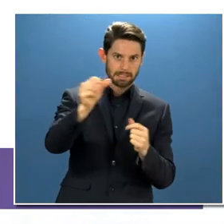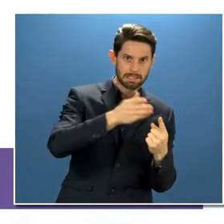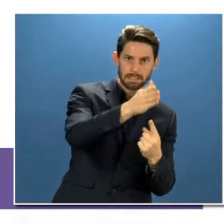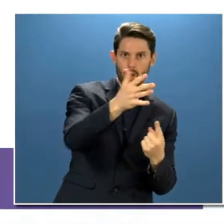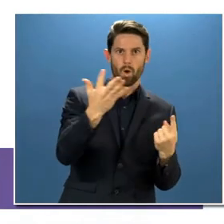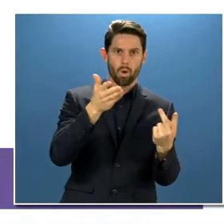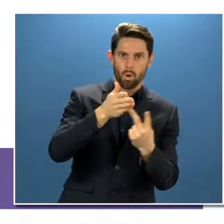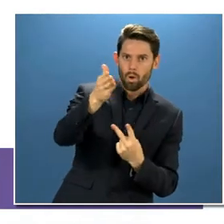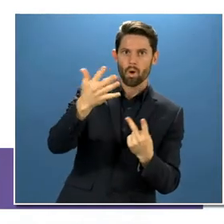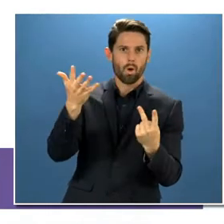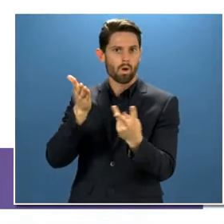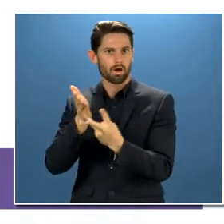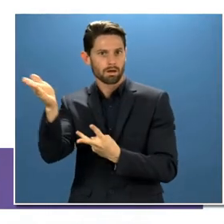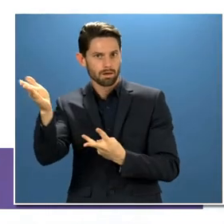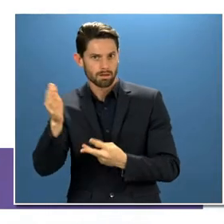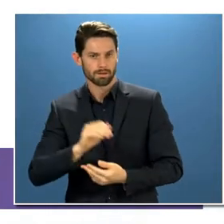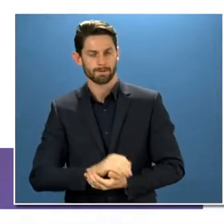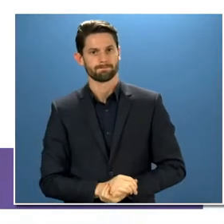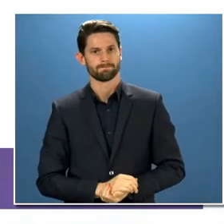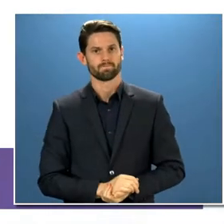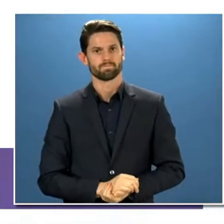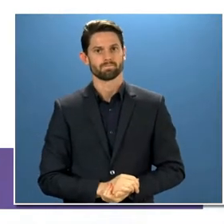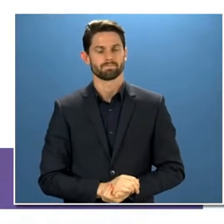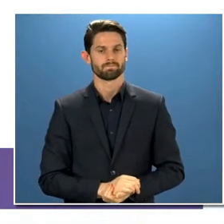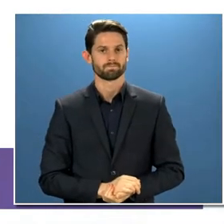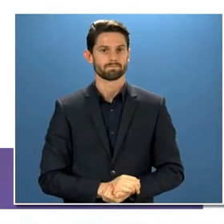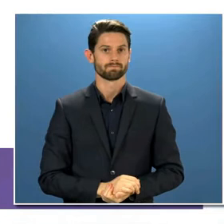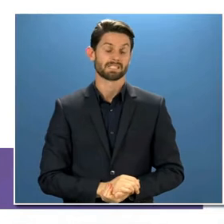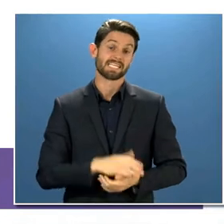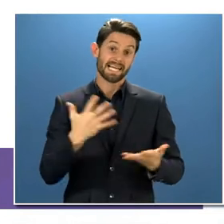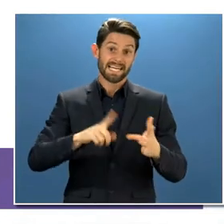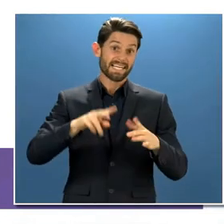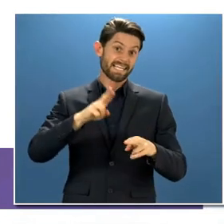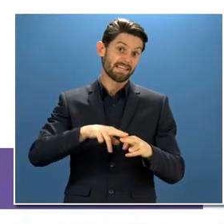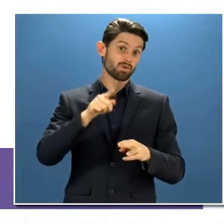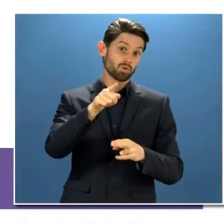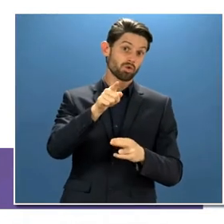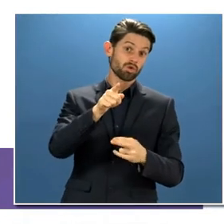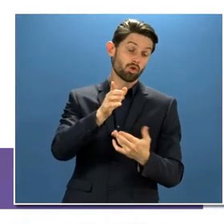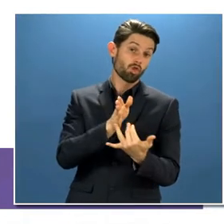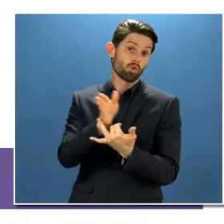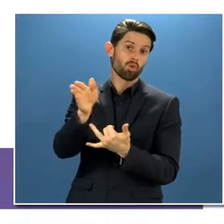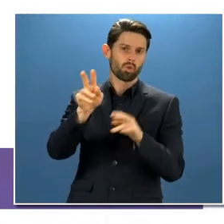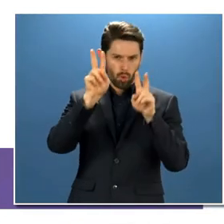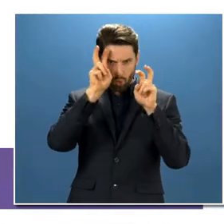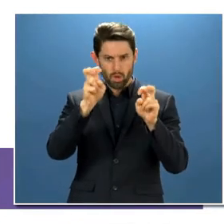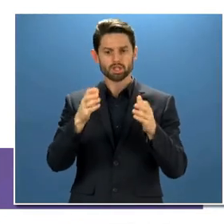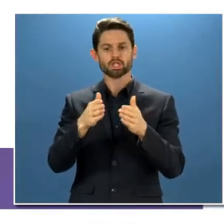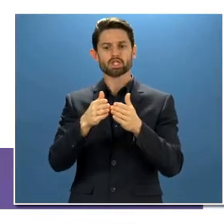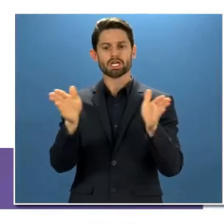Whilst there are certain benefits in perhaps going through the general protections route, although there are significantly short time frames